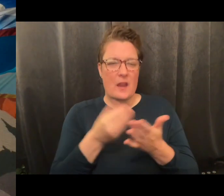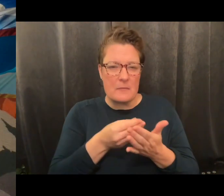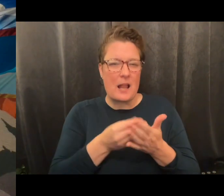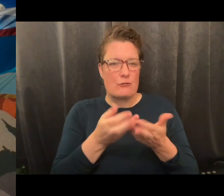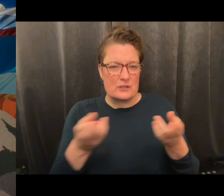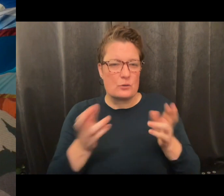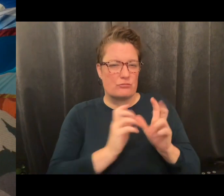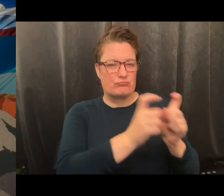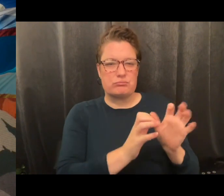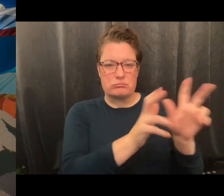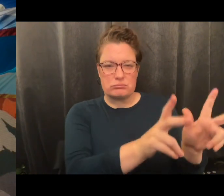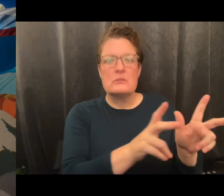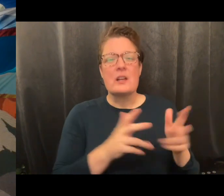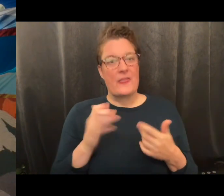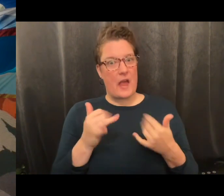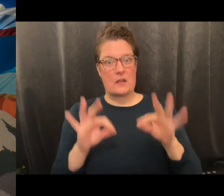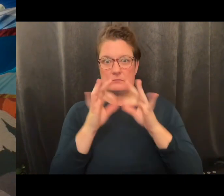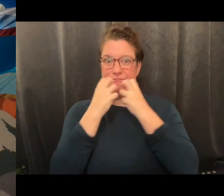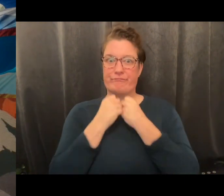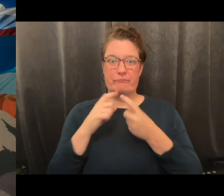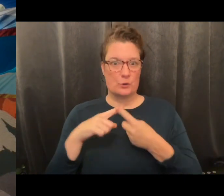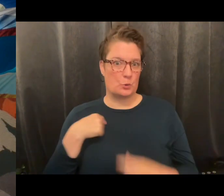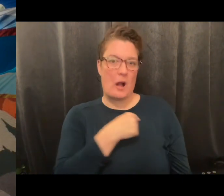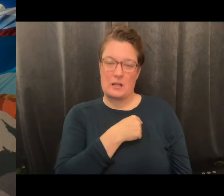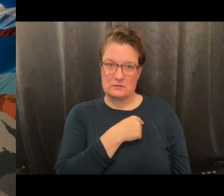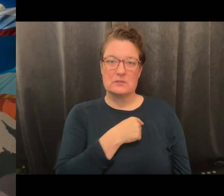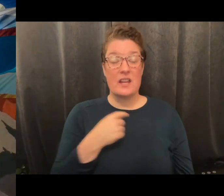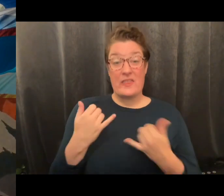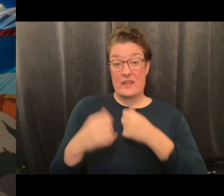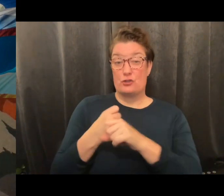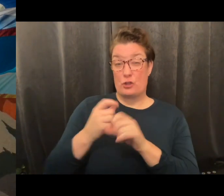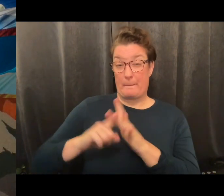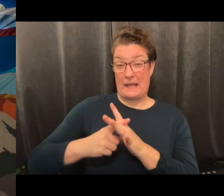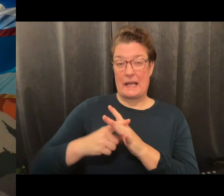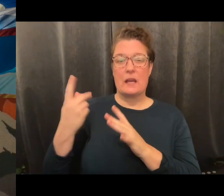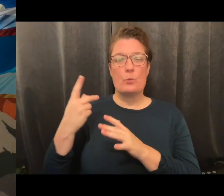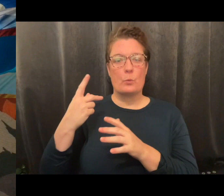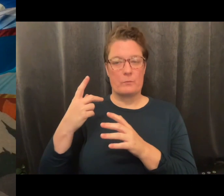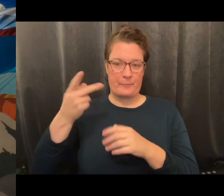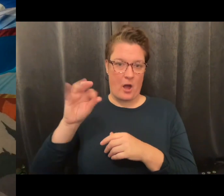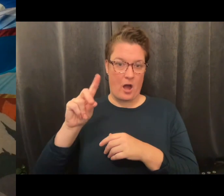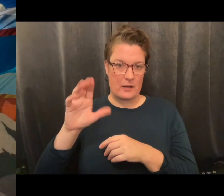we've been involved in a project to create safe housing for a family in